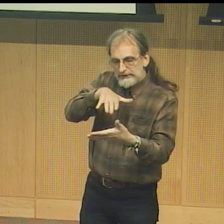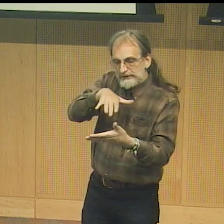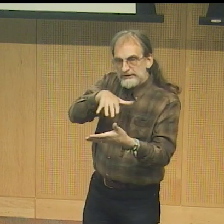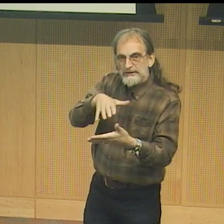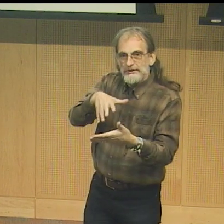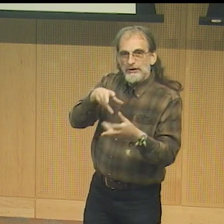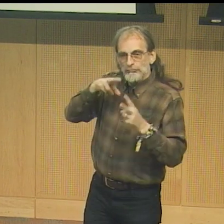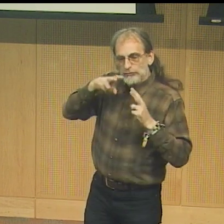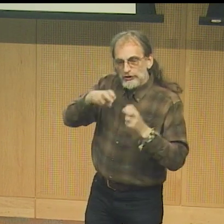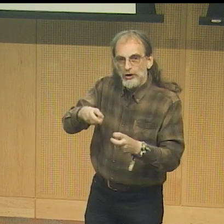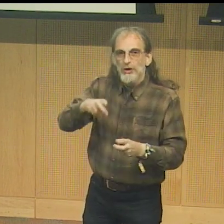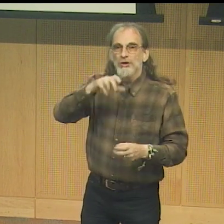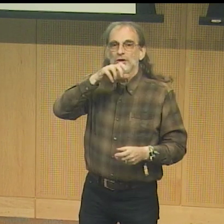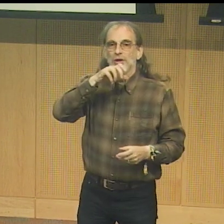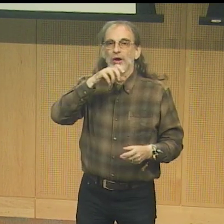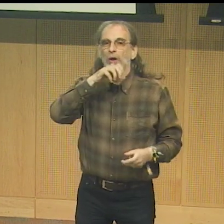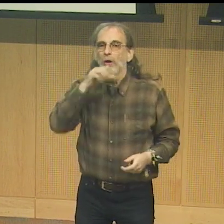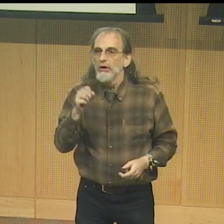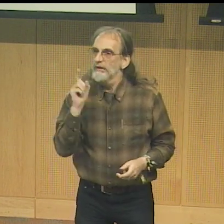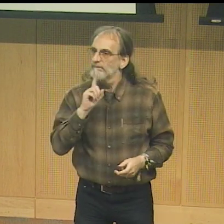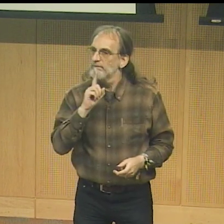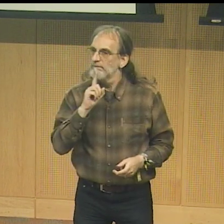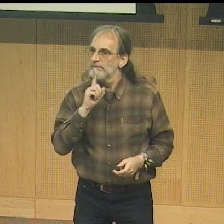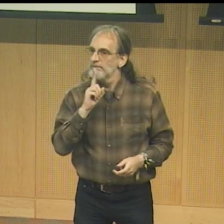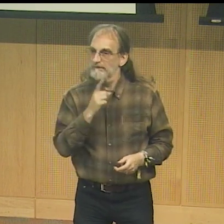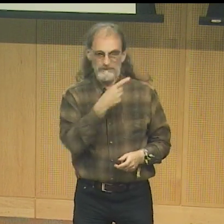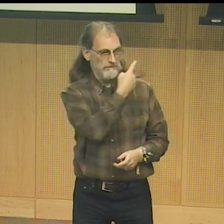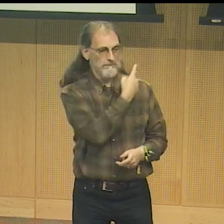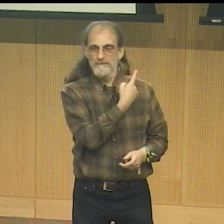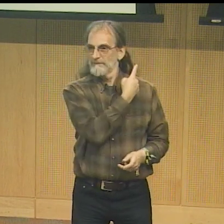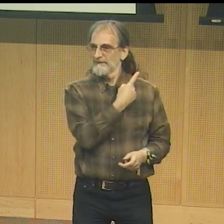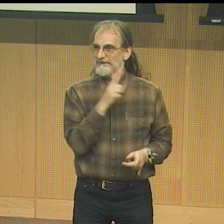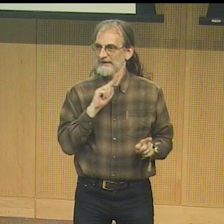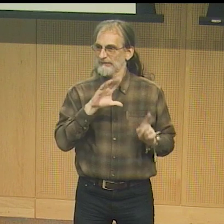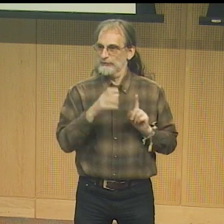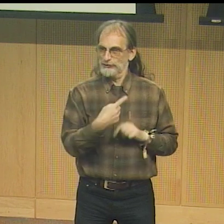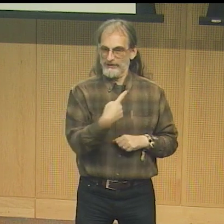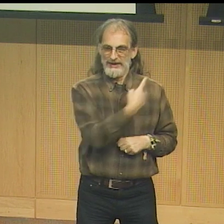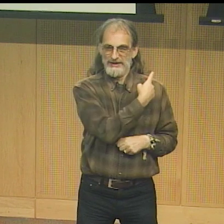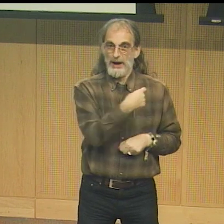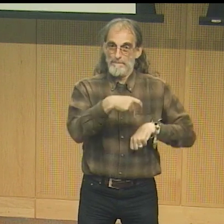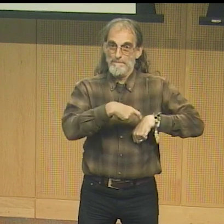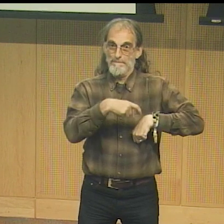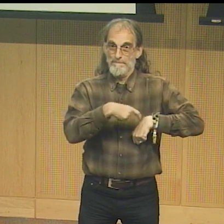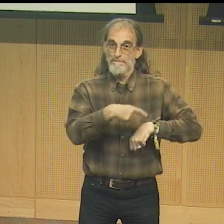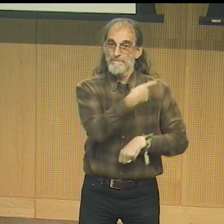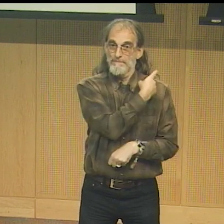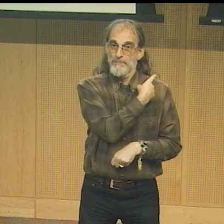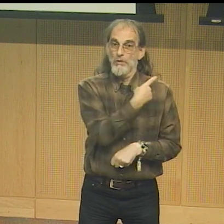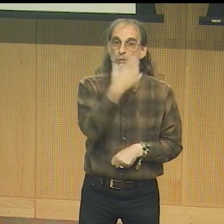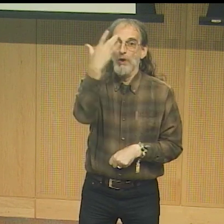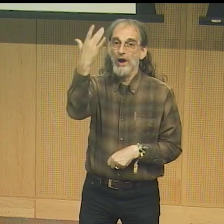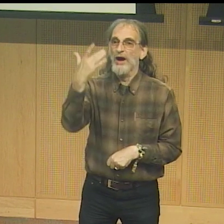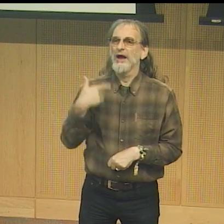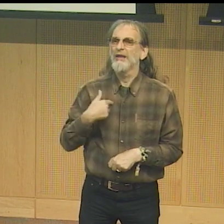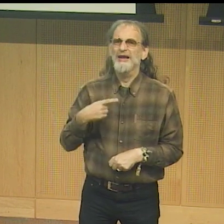Now, my book focused on researching Deaf history and Deaf culture and our cultural experiences